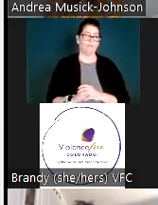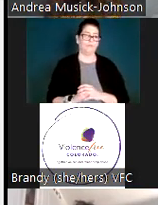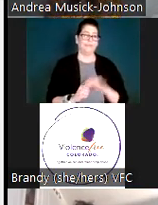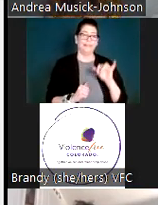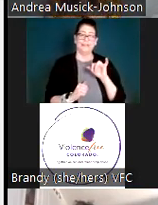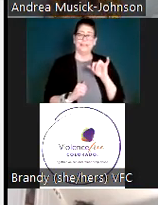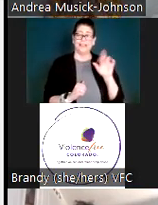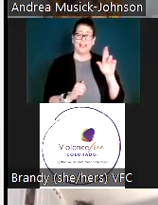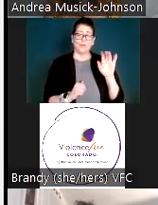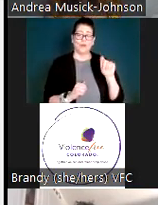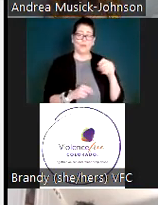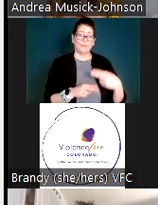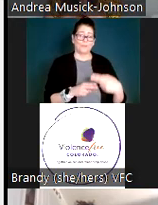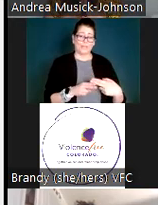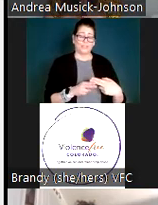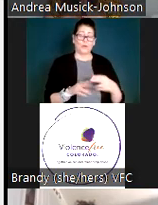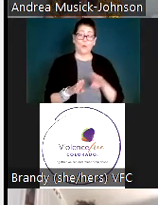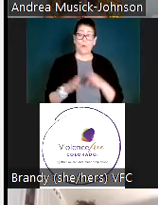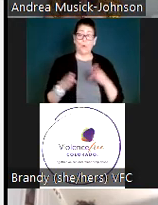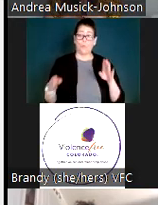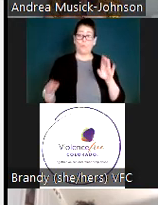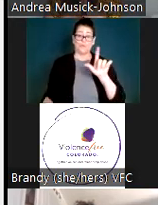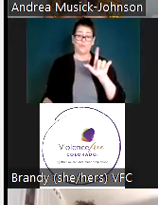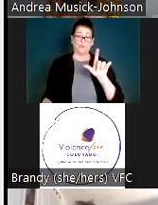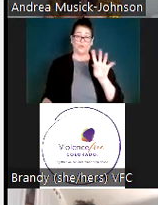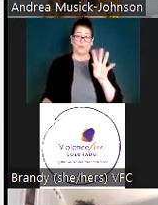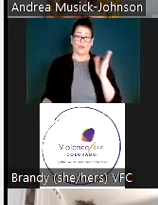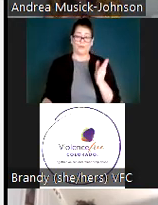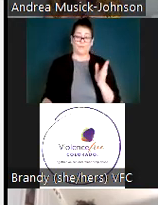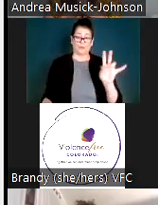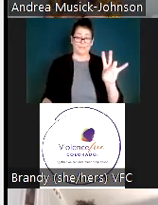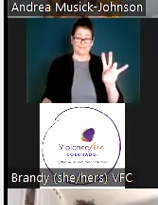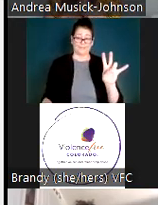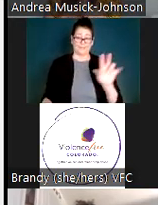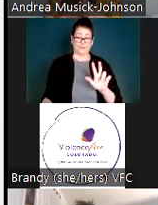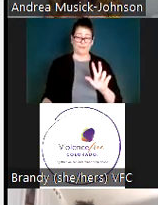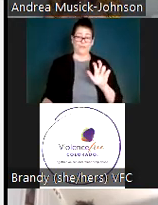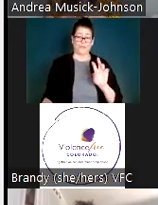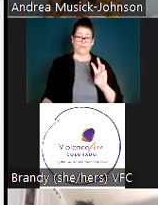24-7, 365 days a week. It's also going to connect you with